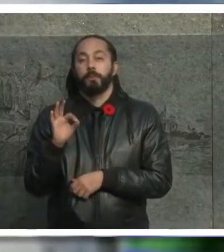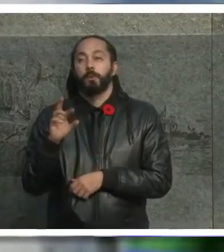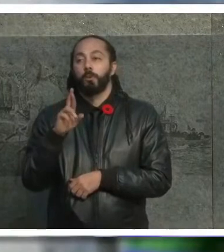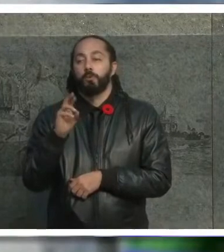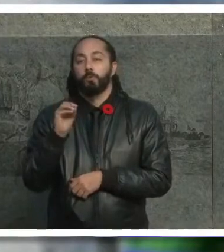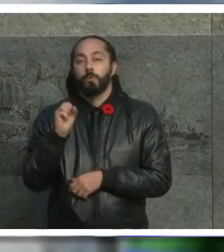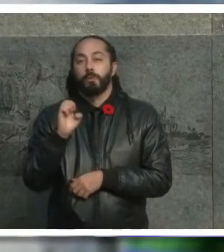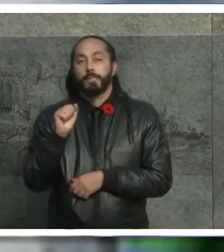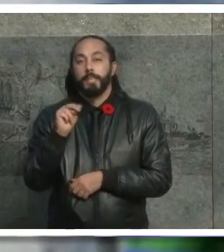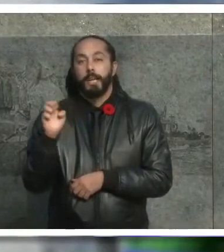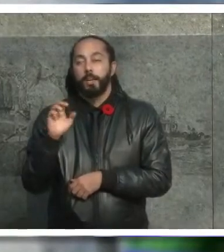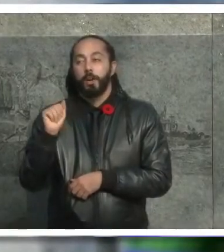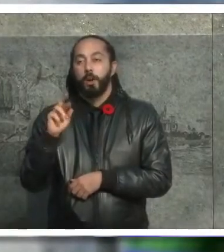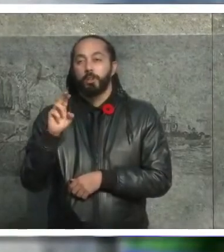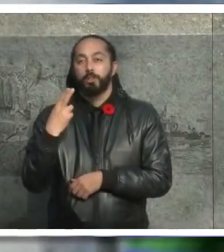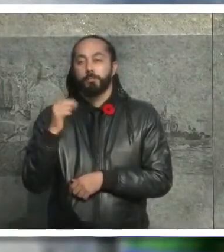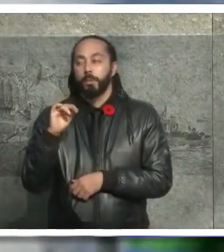of the chief of Ontario will offer a prayer.